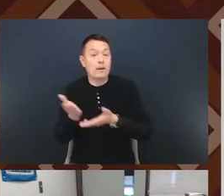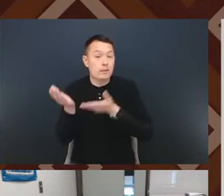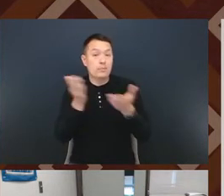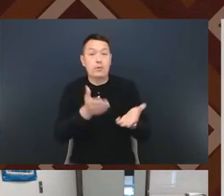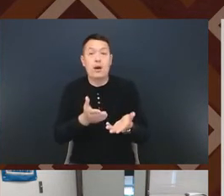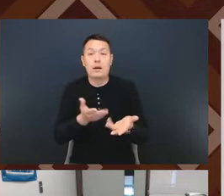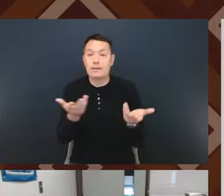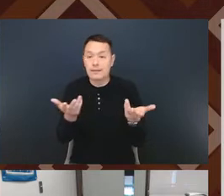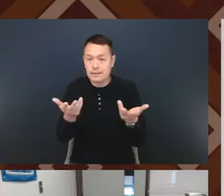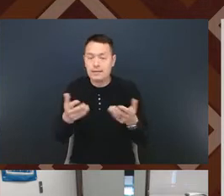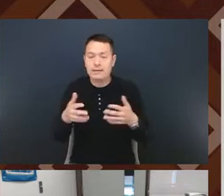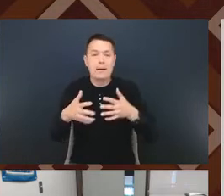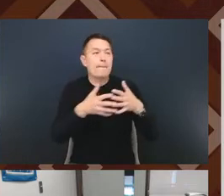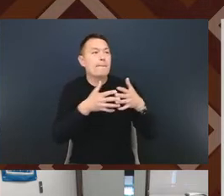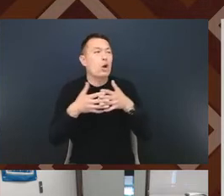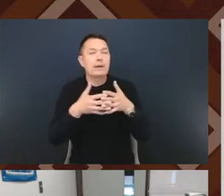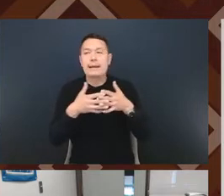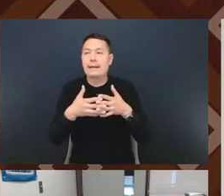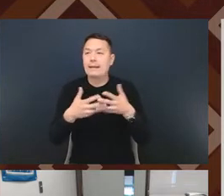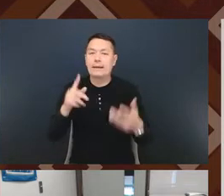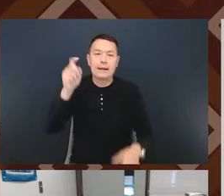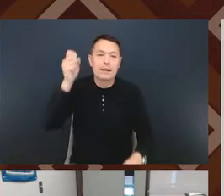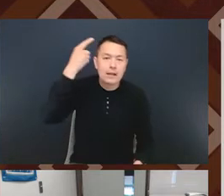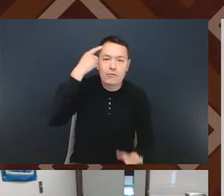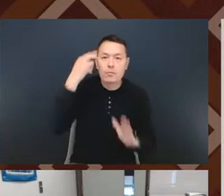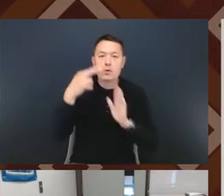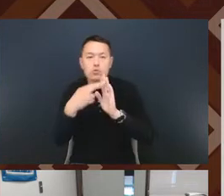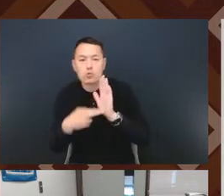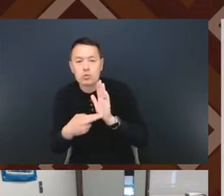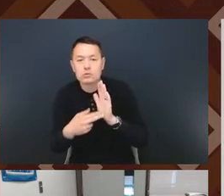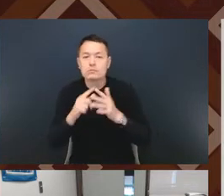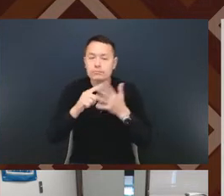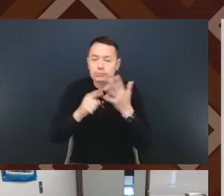American government rule but also teaching up English.